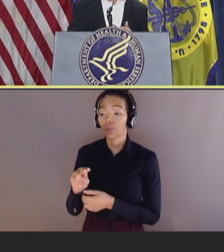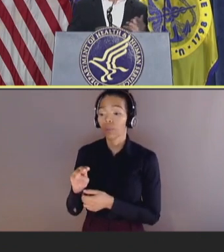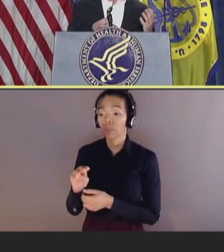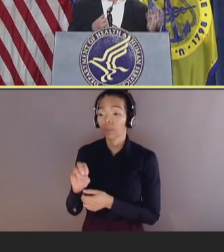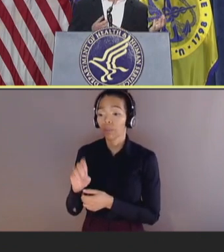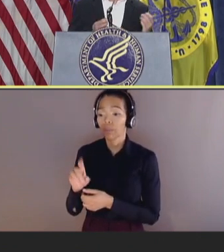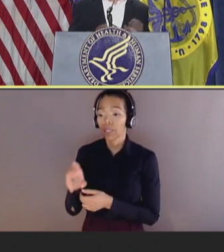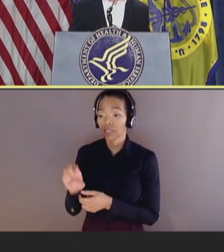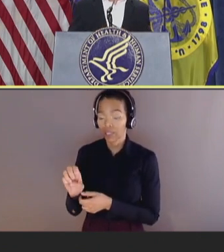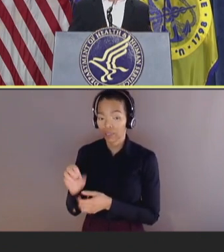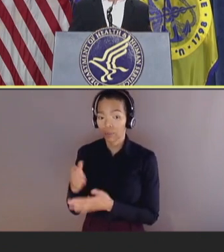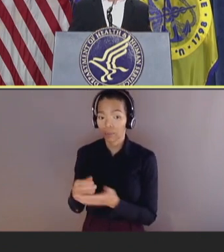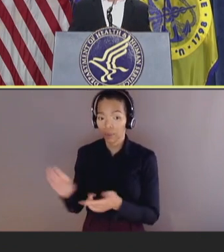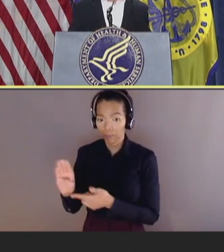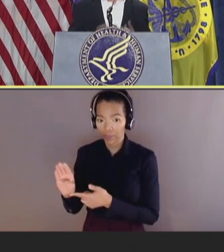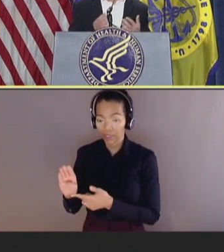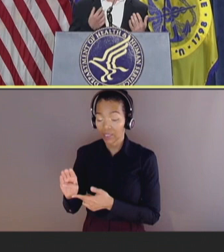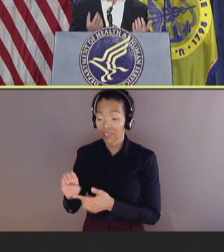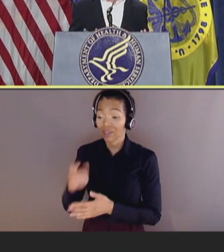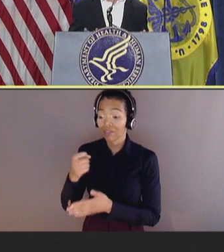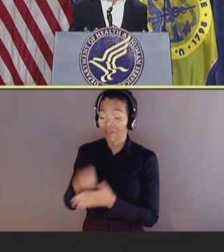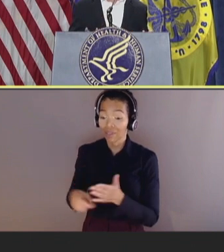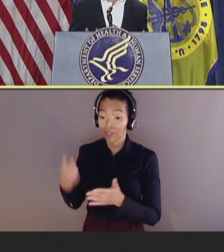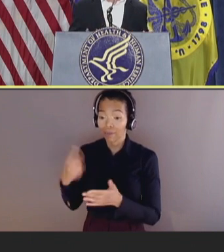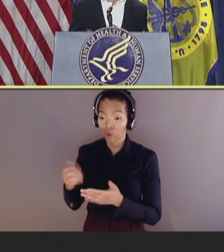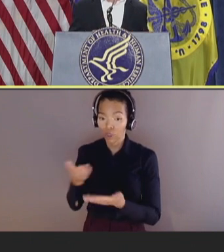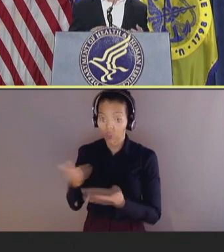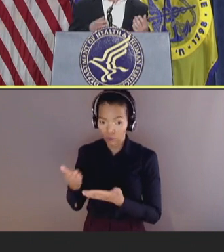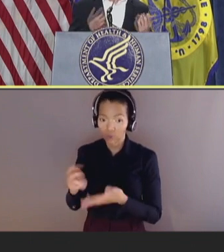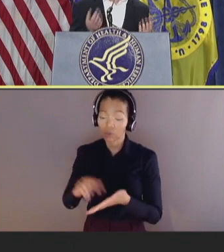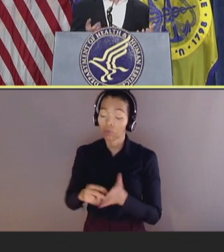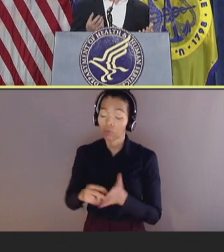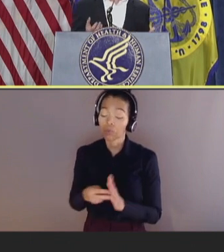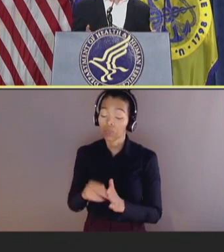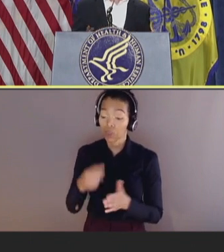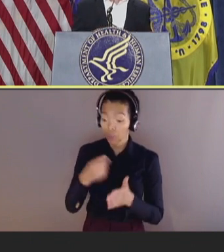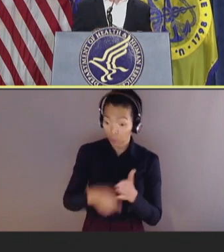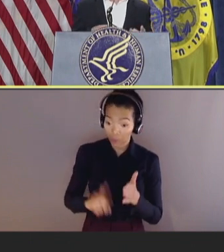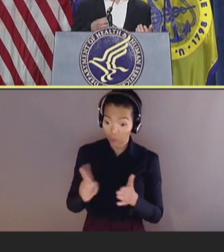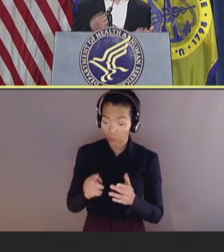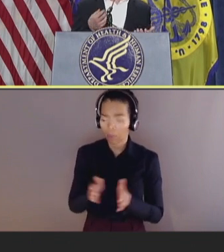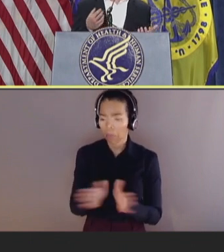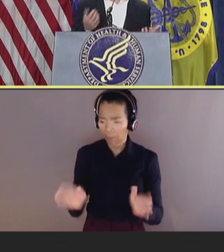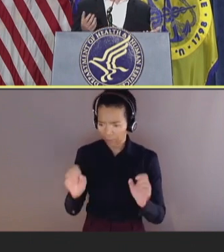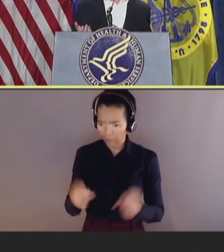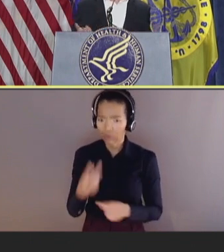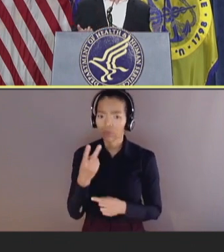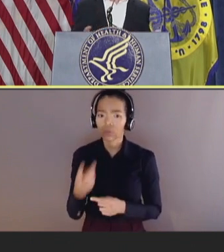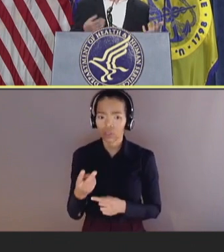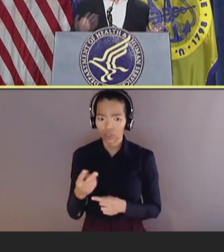and Medicaid fee-for-service, where rates are public and providers that is set by